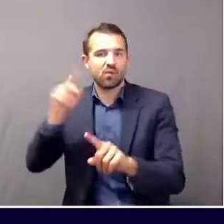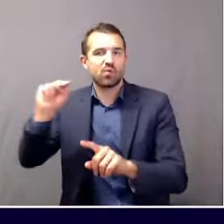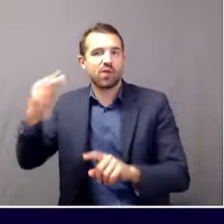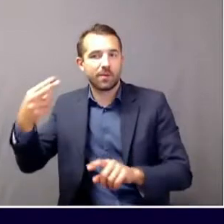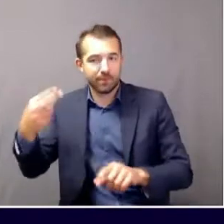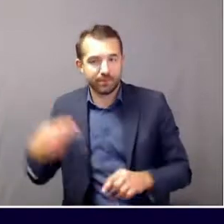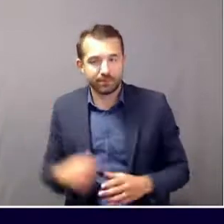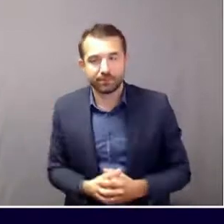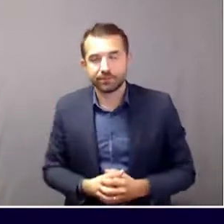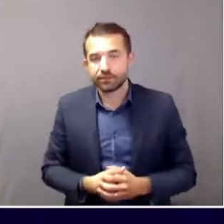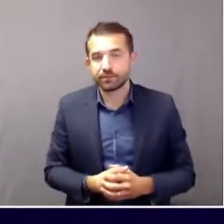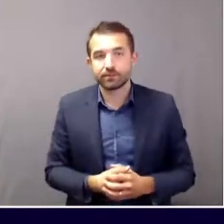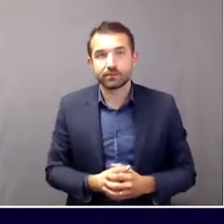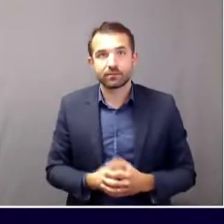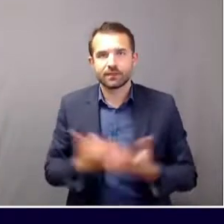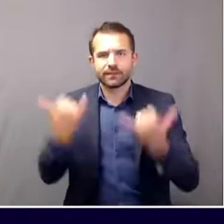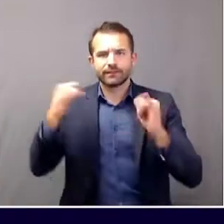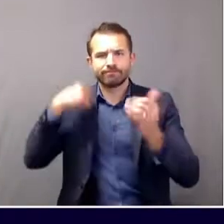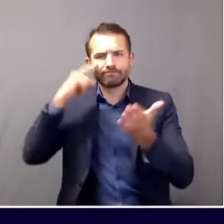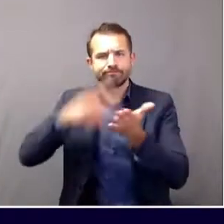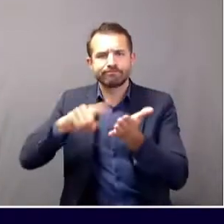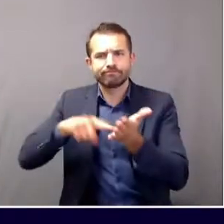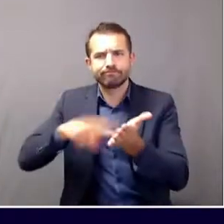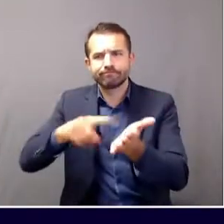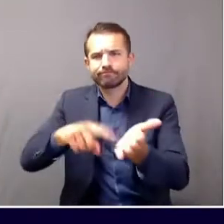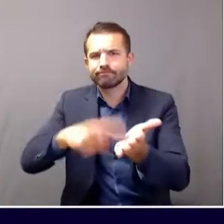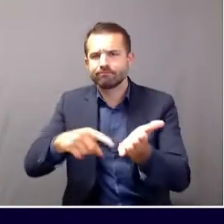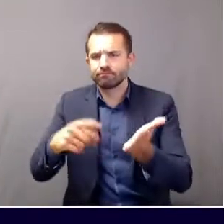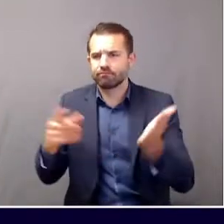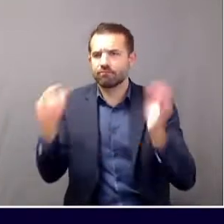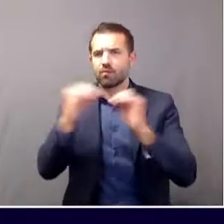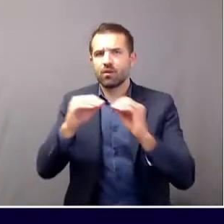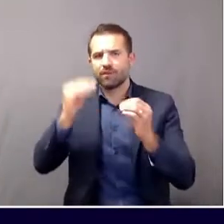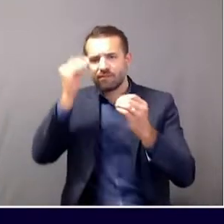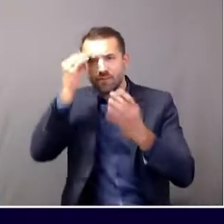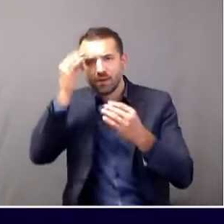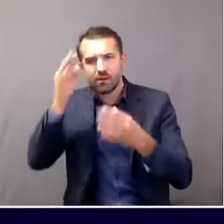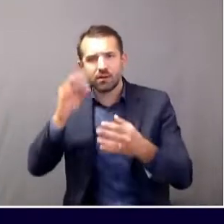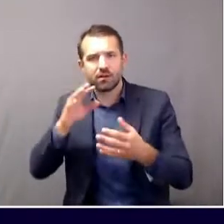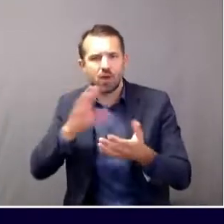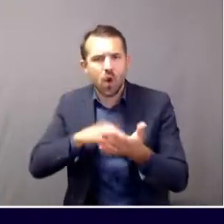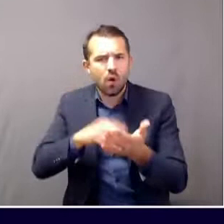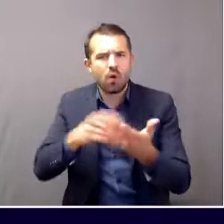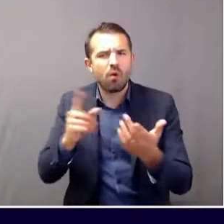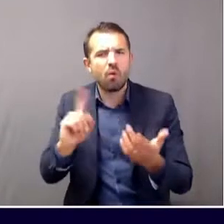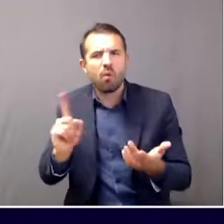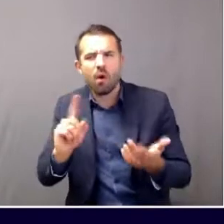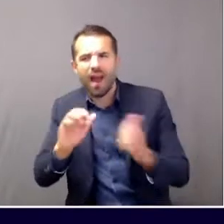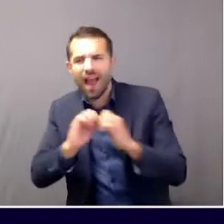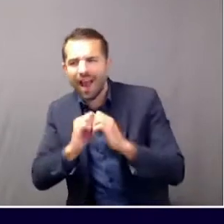more about the nature of the outbreak potential routes to